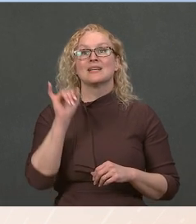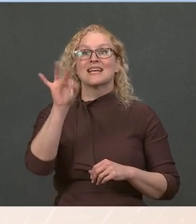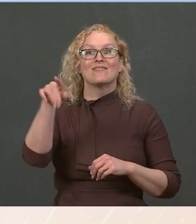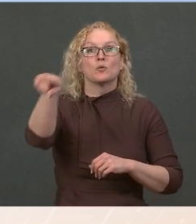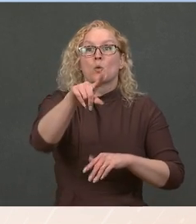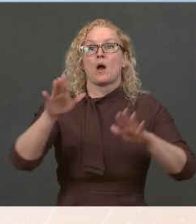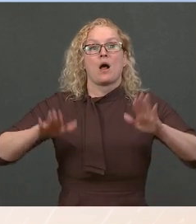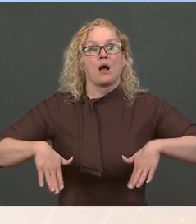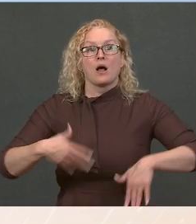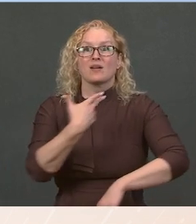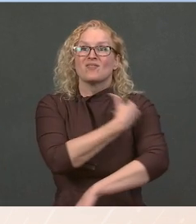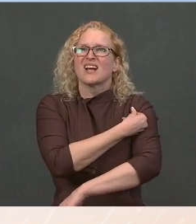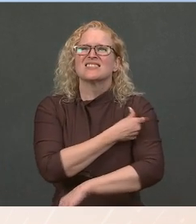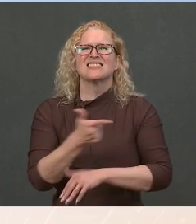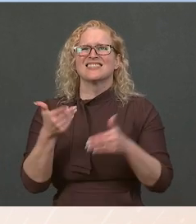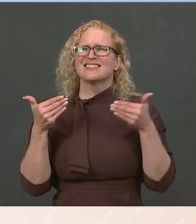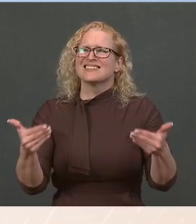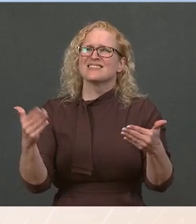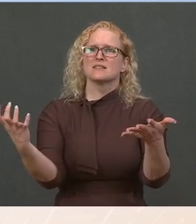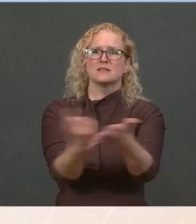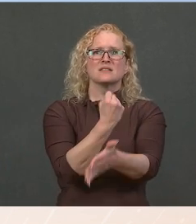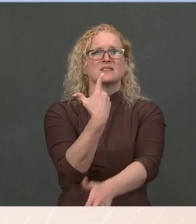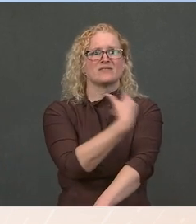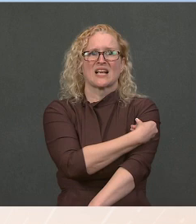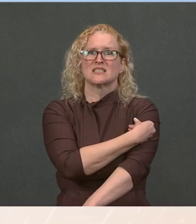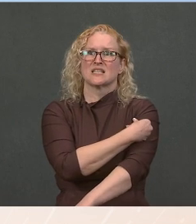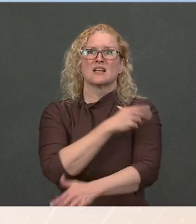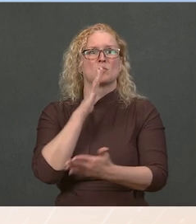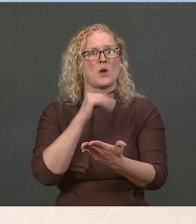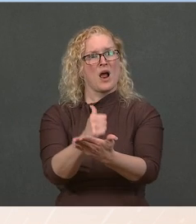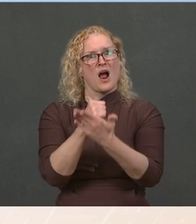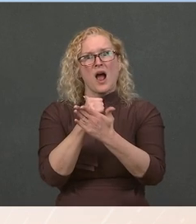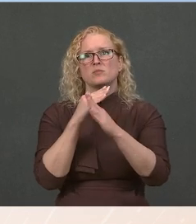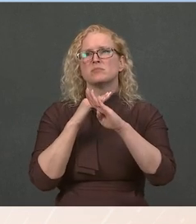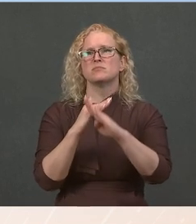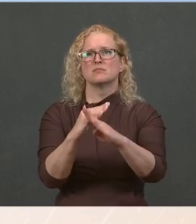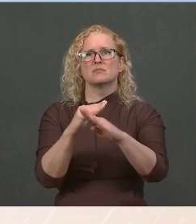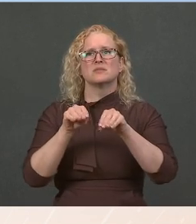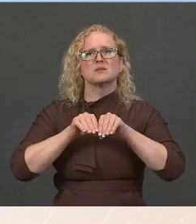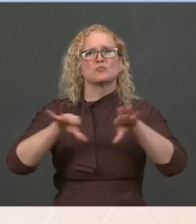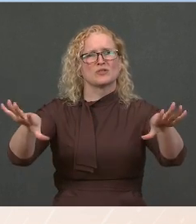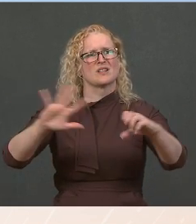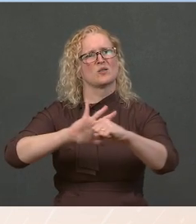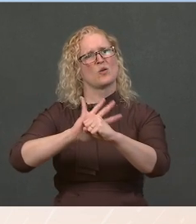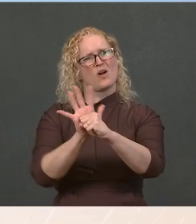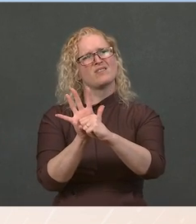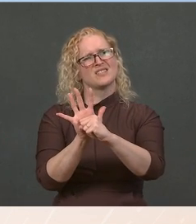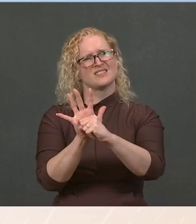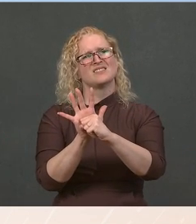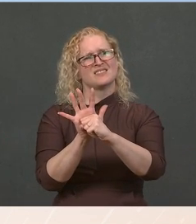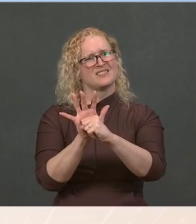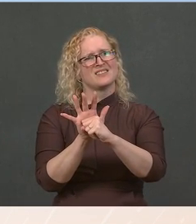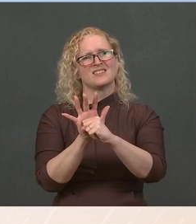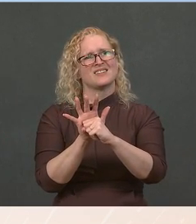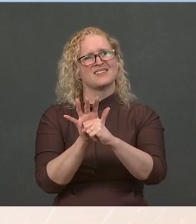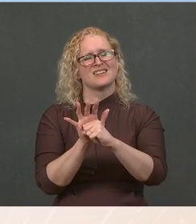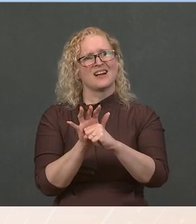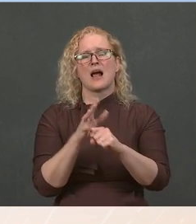So that's the thing that we want to make sure that people understand -- is that we still want you to get vaccinated. This is, yes, wonderful and a great --